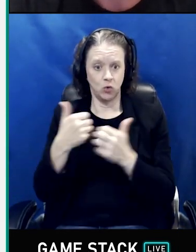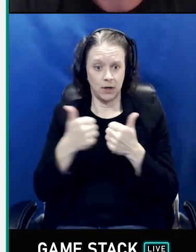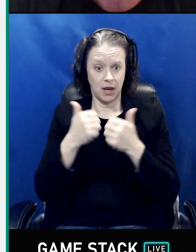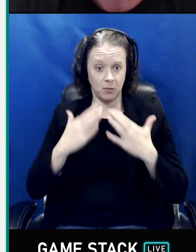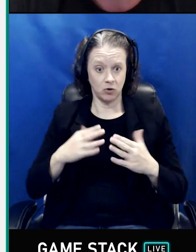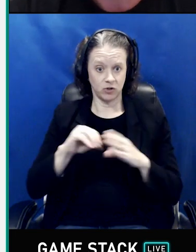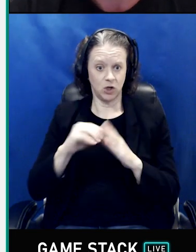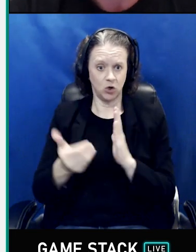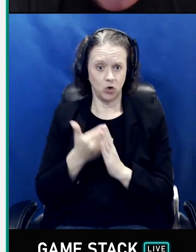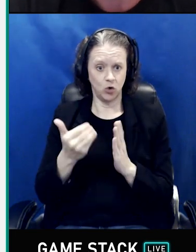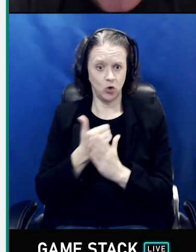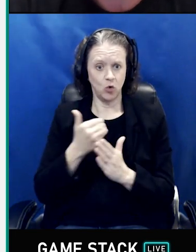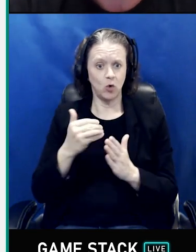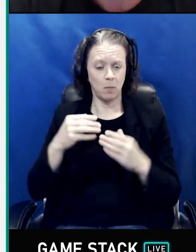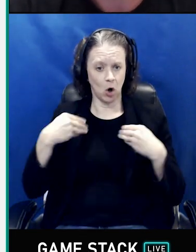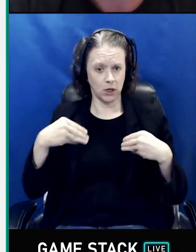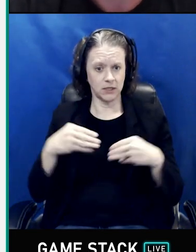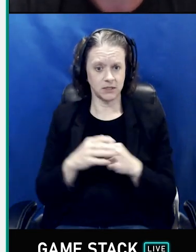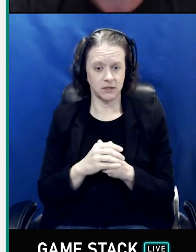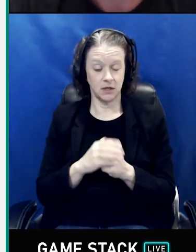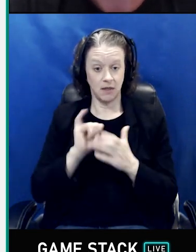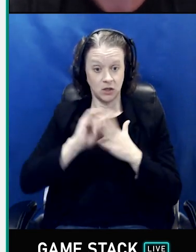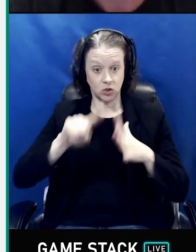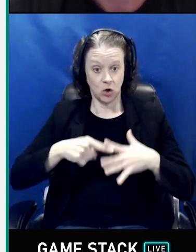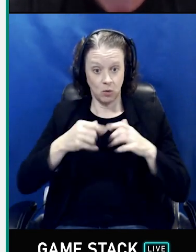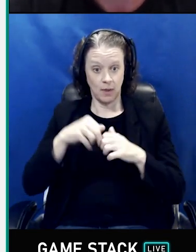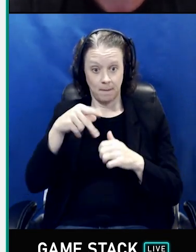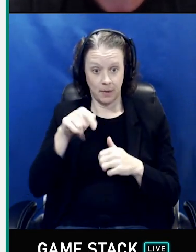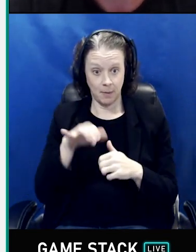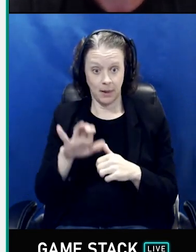This all started with a public preview in October